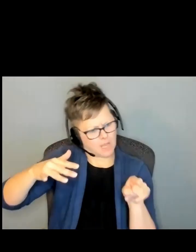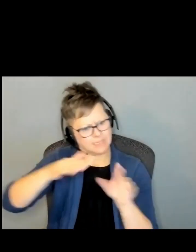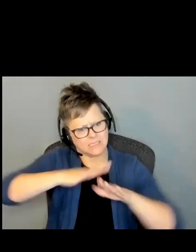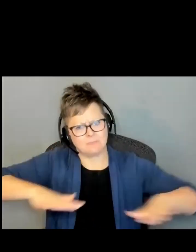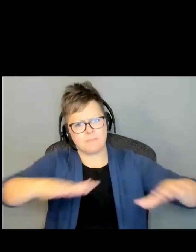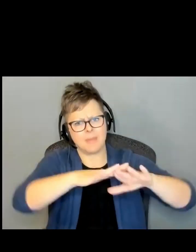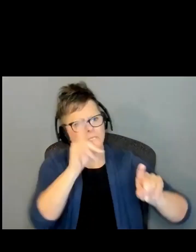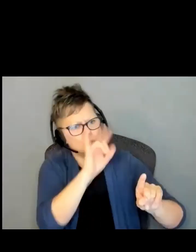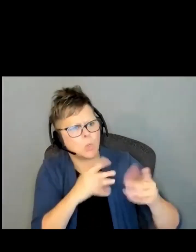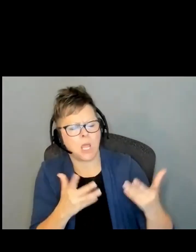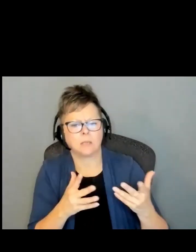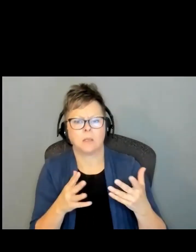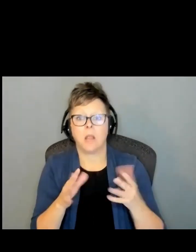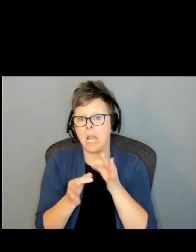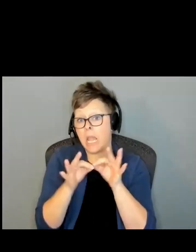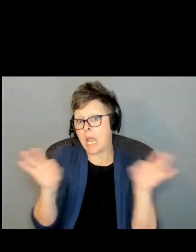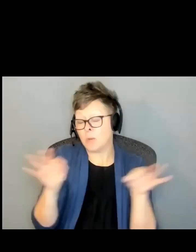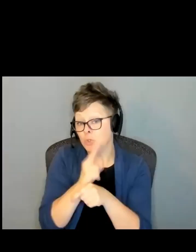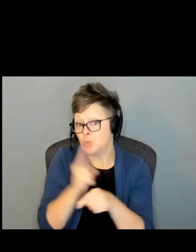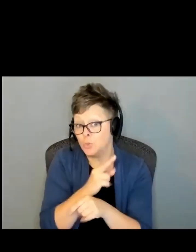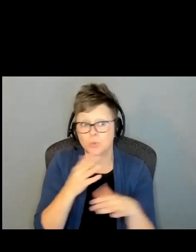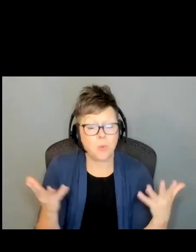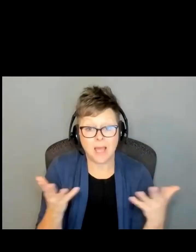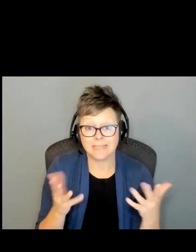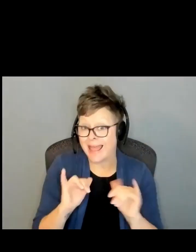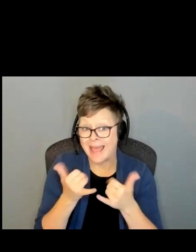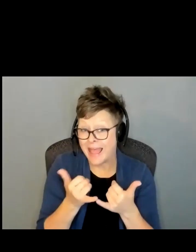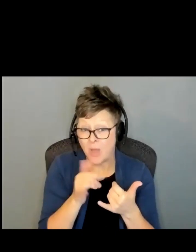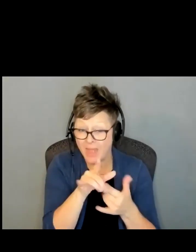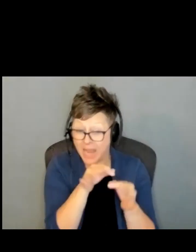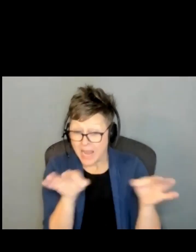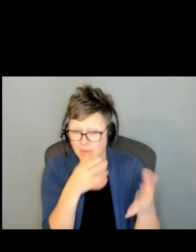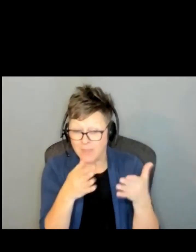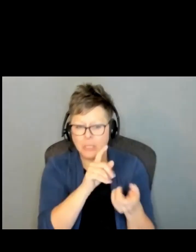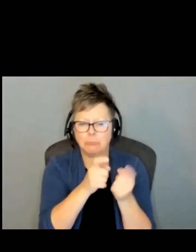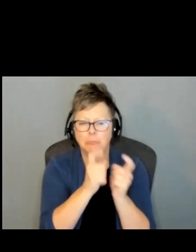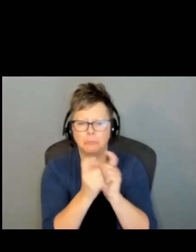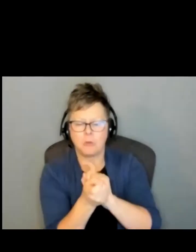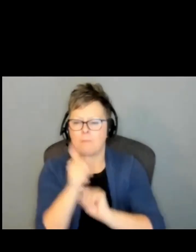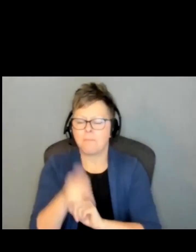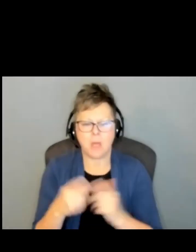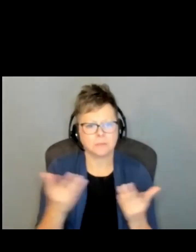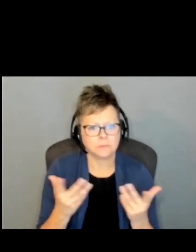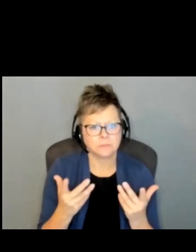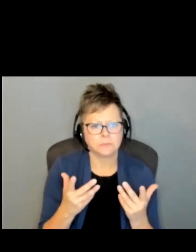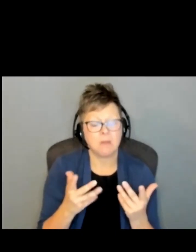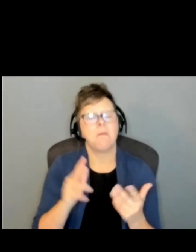language and redesign of that language in working with the participants, to also understanding